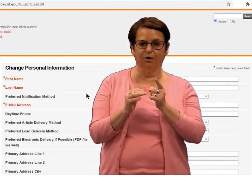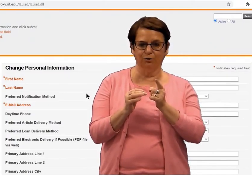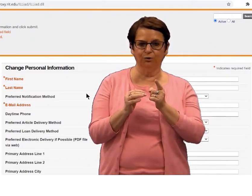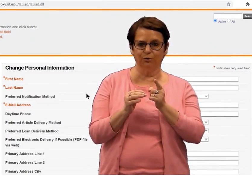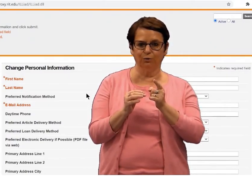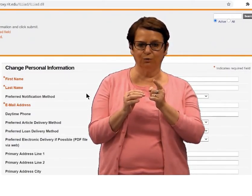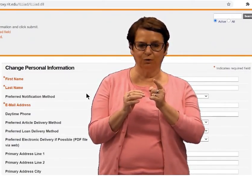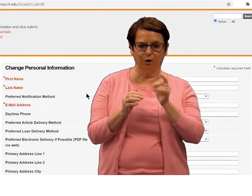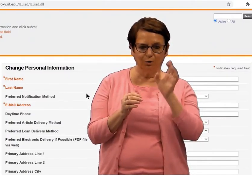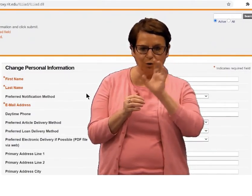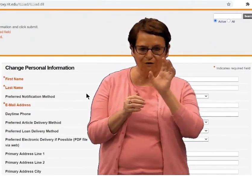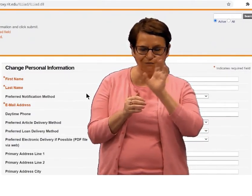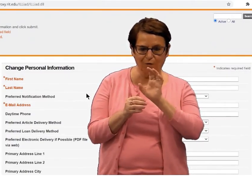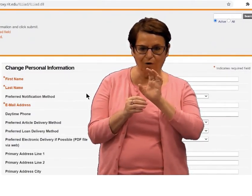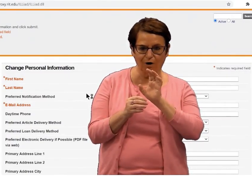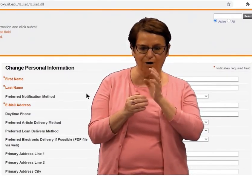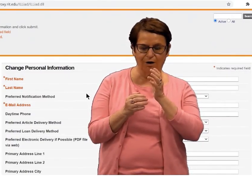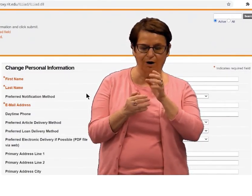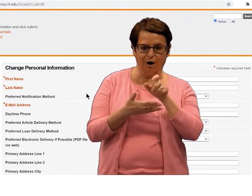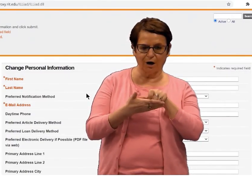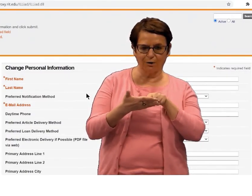to look for articles that you may need.